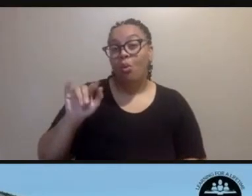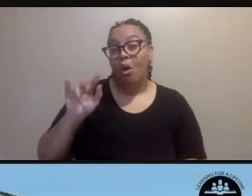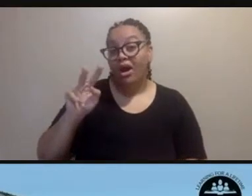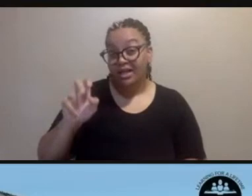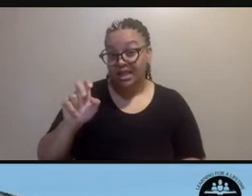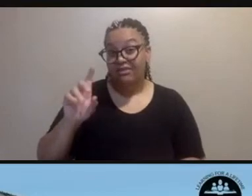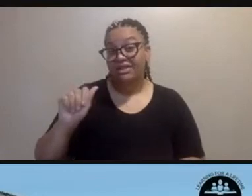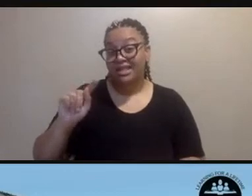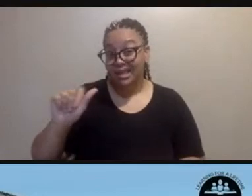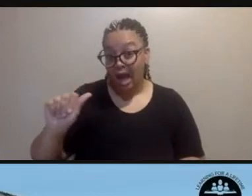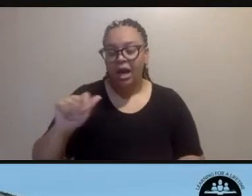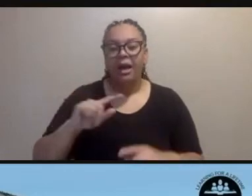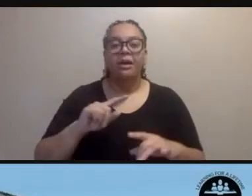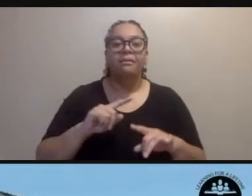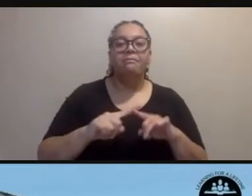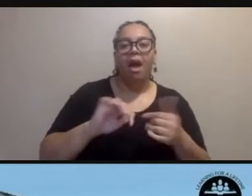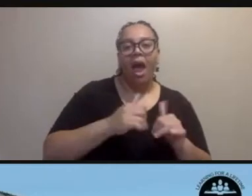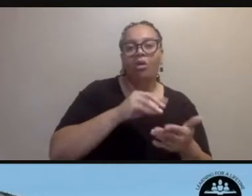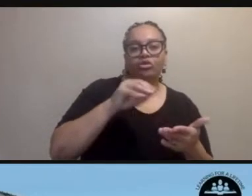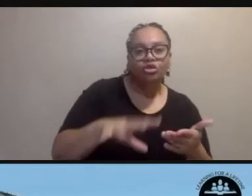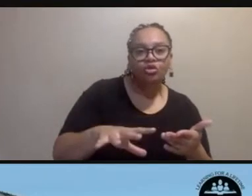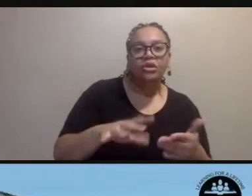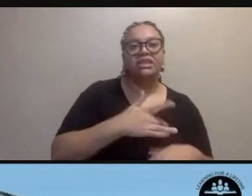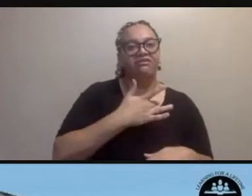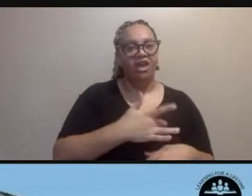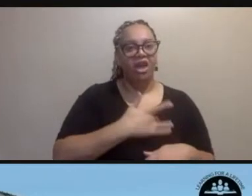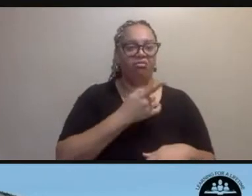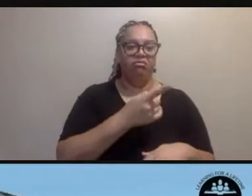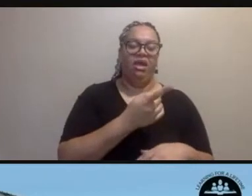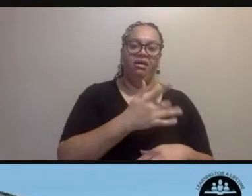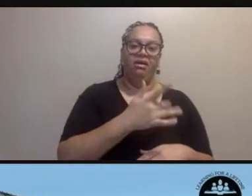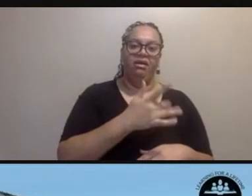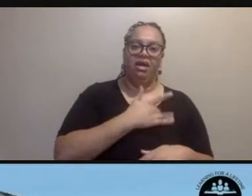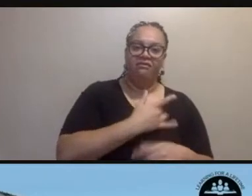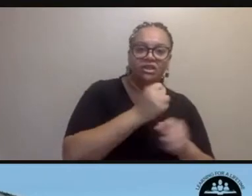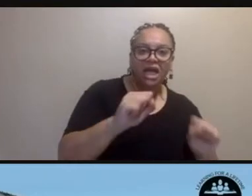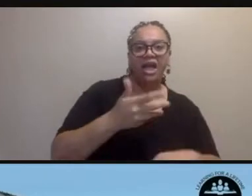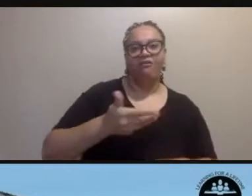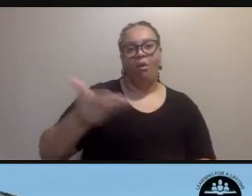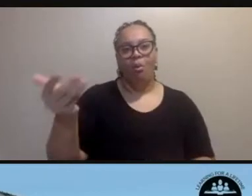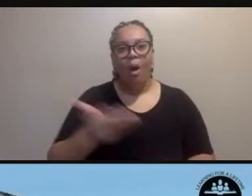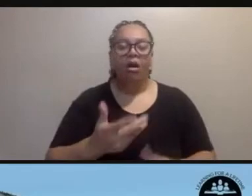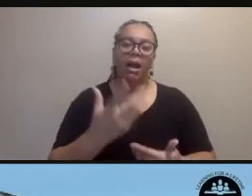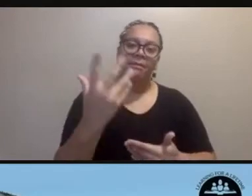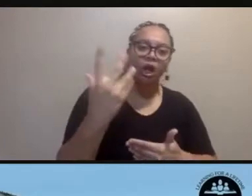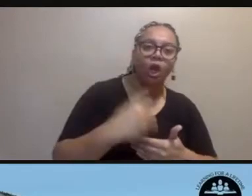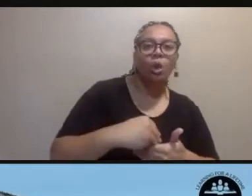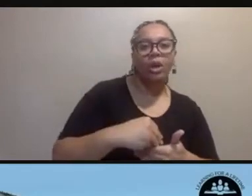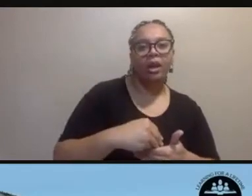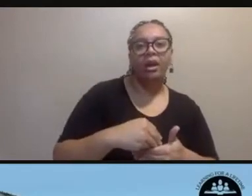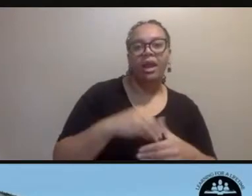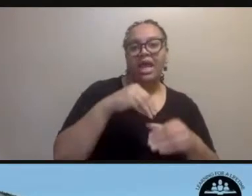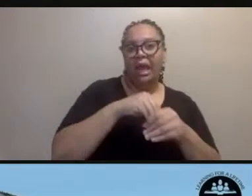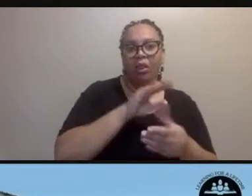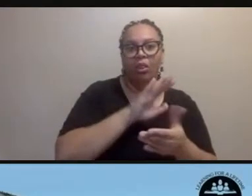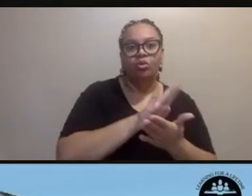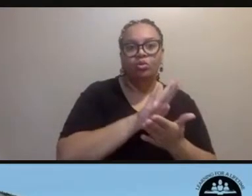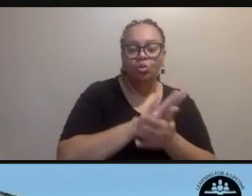NOT JUST CONSIDER THE QUANTITATIVE DATA BECAUSE YOU KNOW WE'LL GET DATA ABOUT